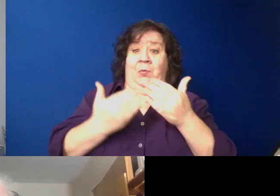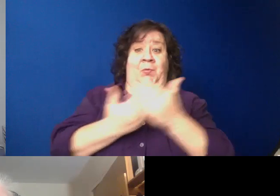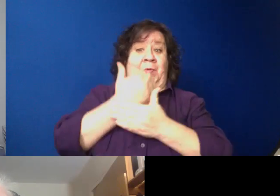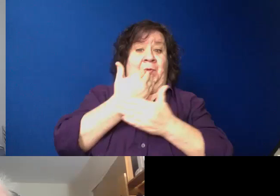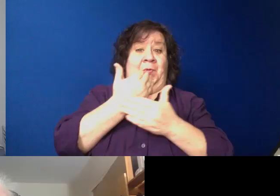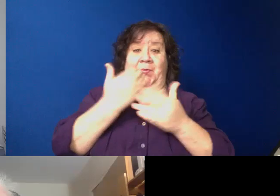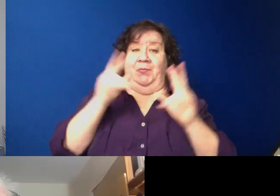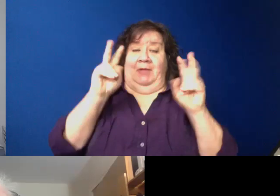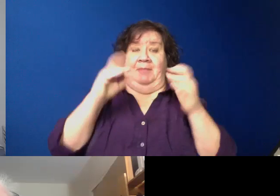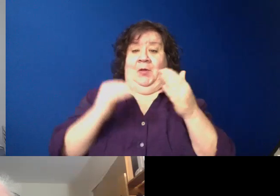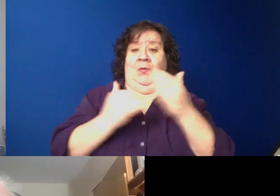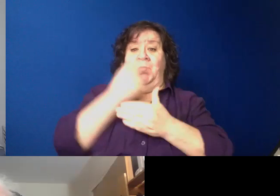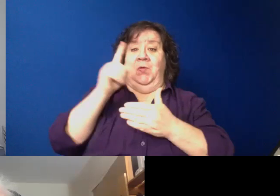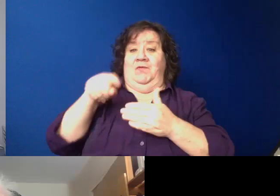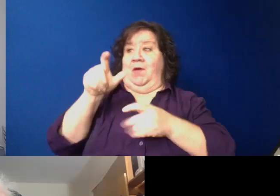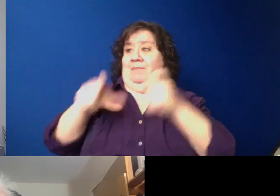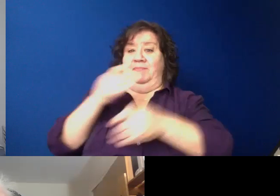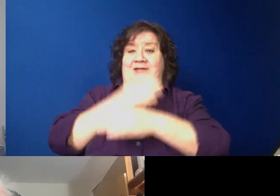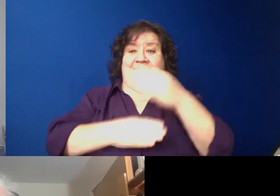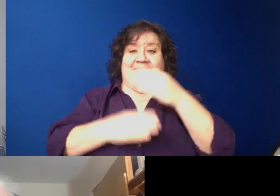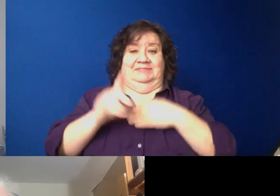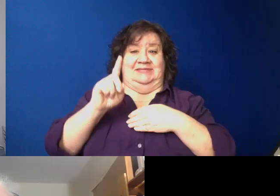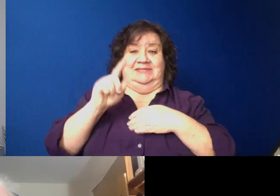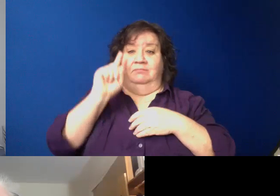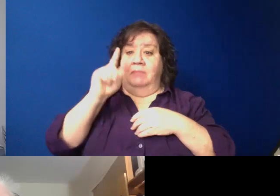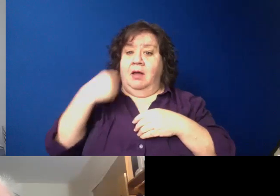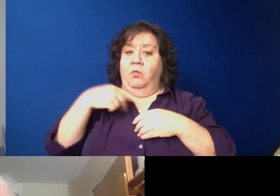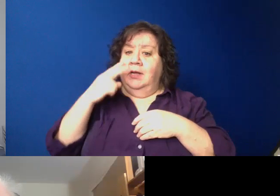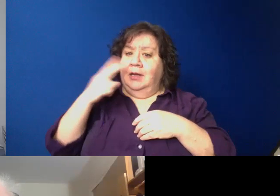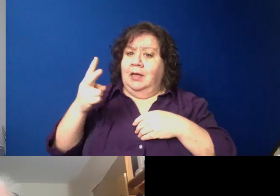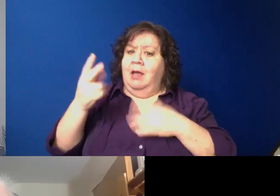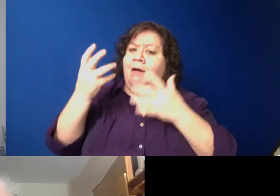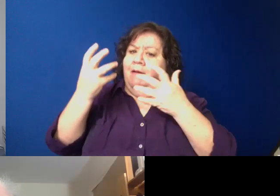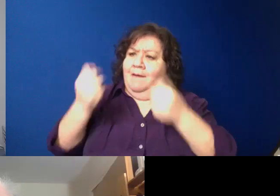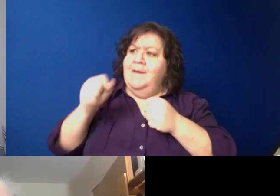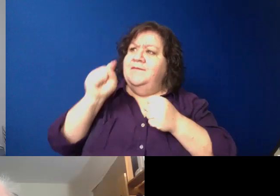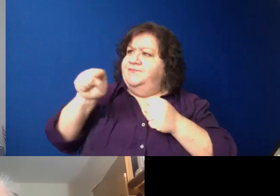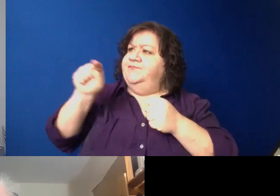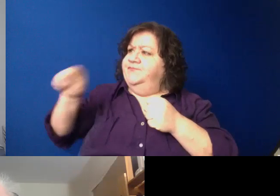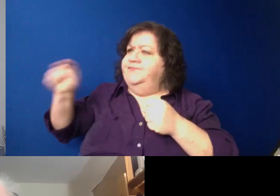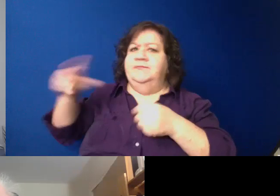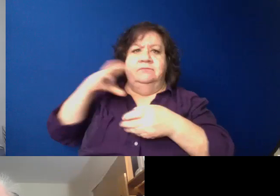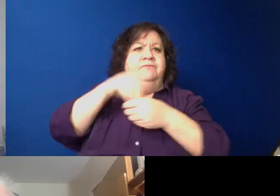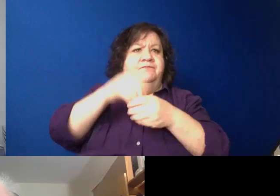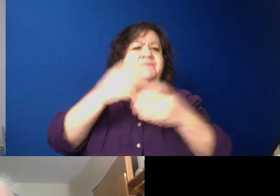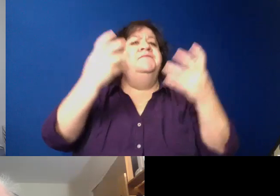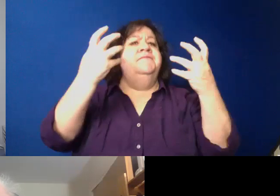about how you know capacity building was needed and education and awareness around you know kind